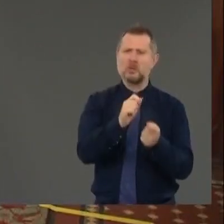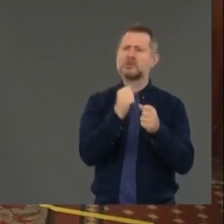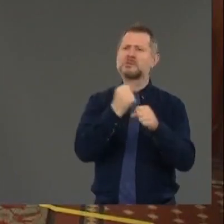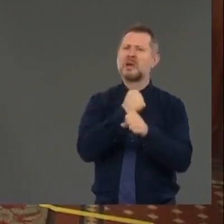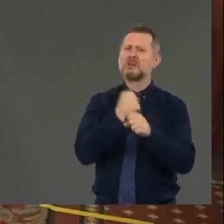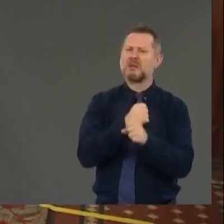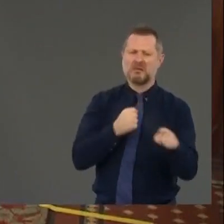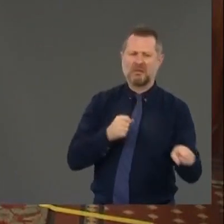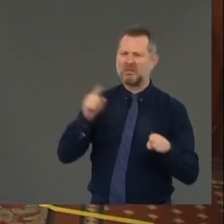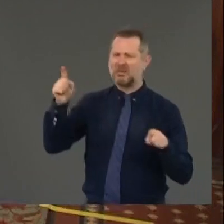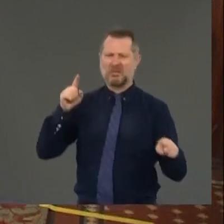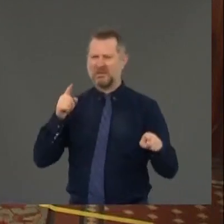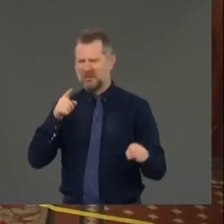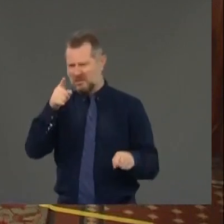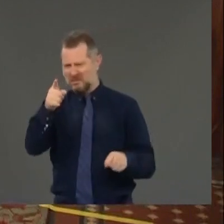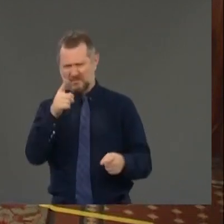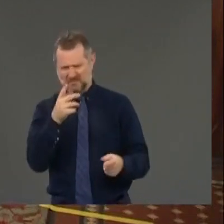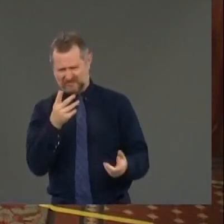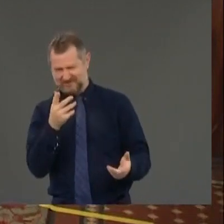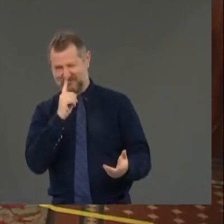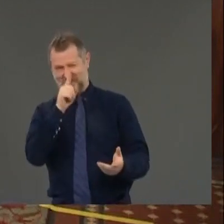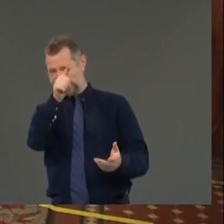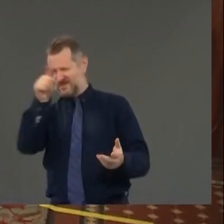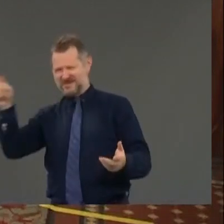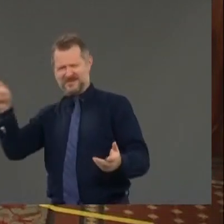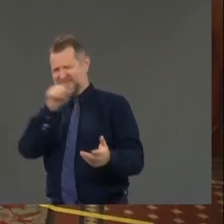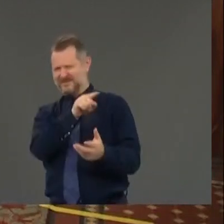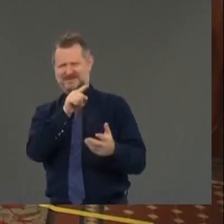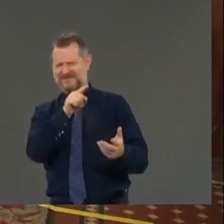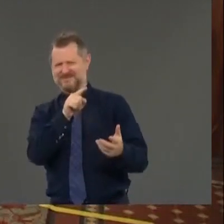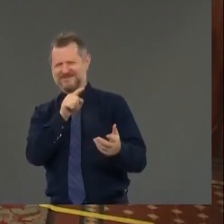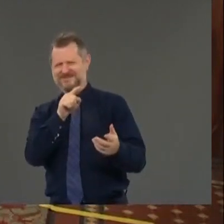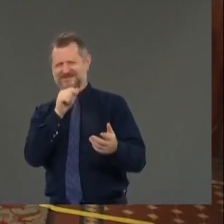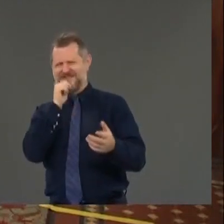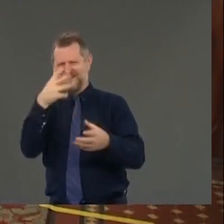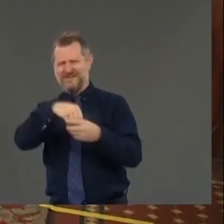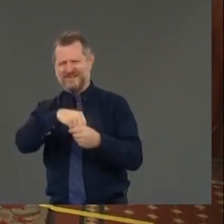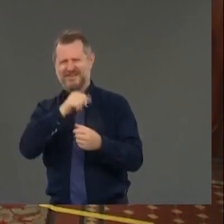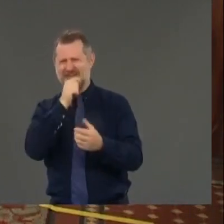HE HAS A PROBLEM OF HOW IT